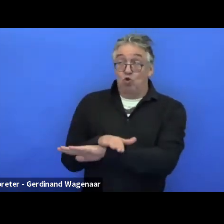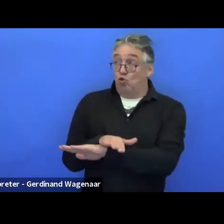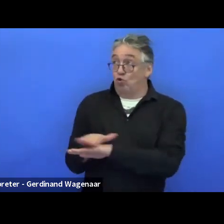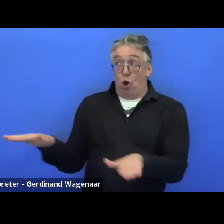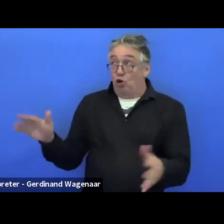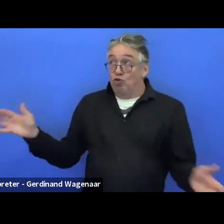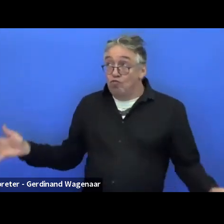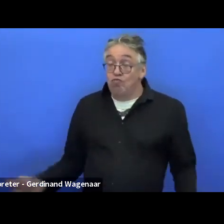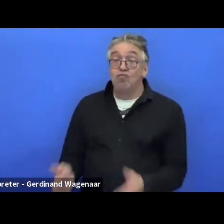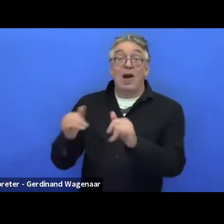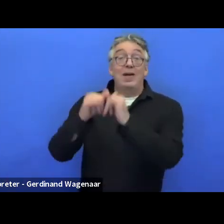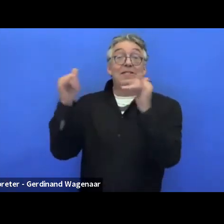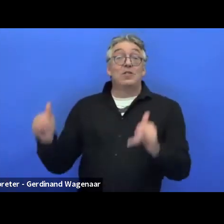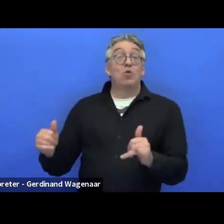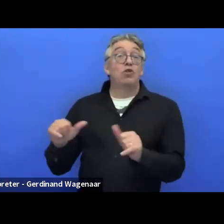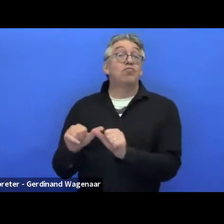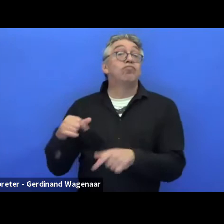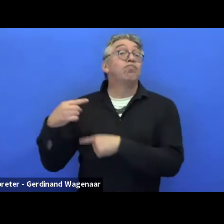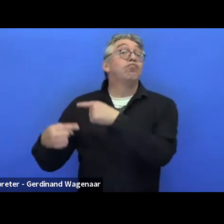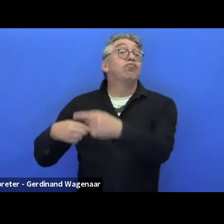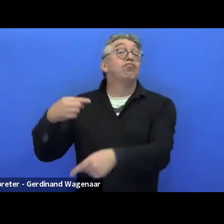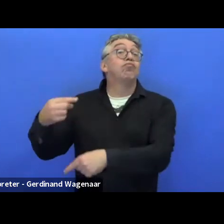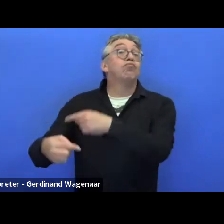when it finances its projects to verify from the outset